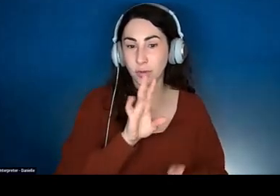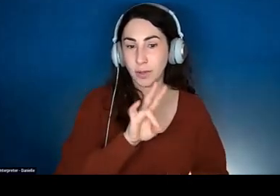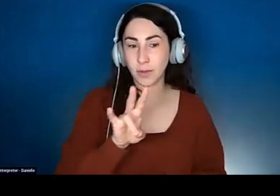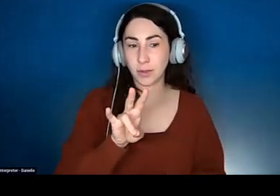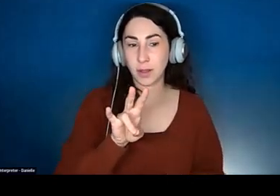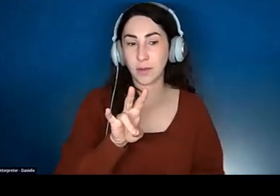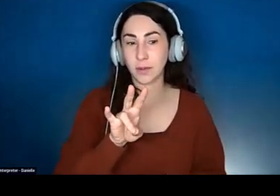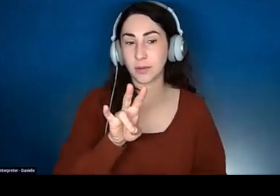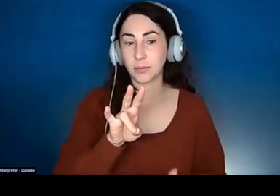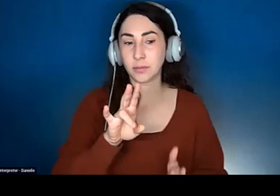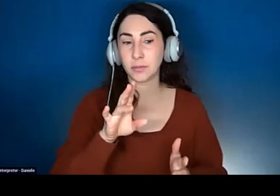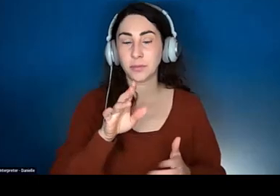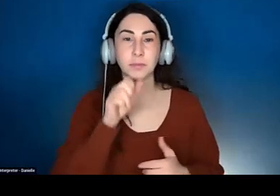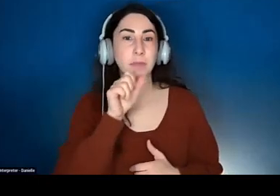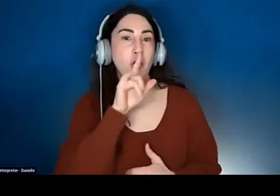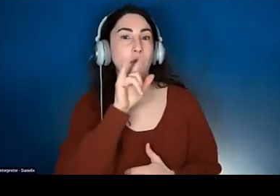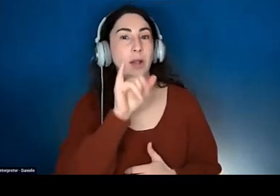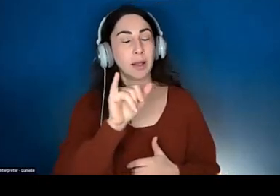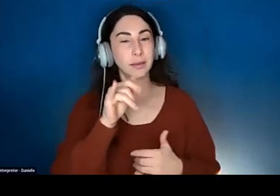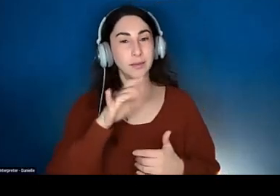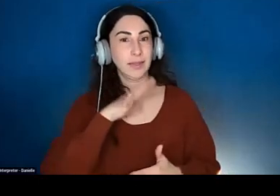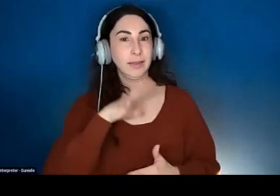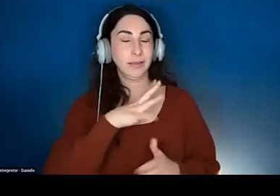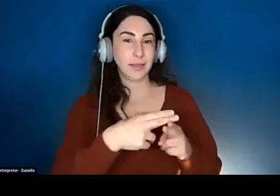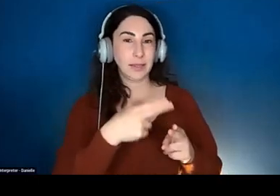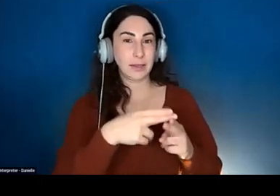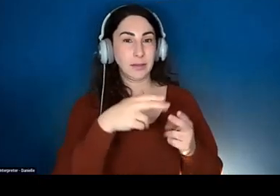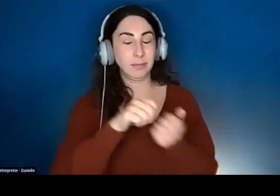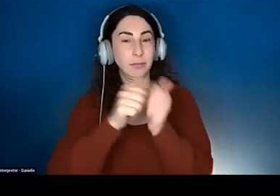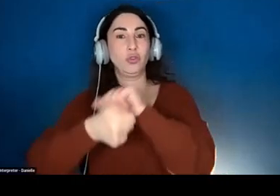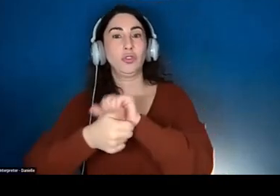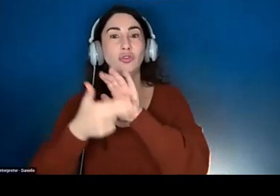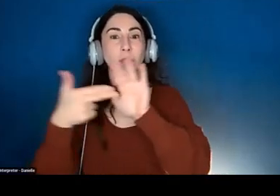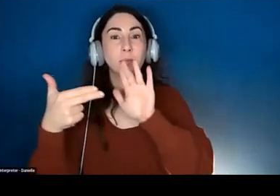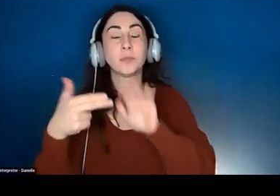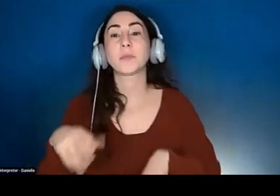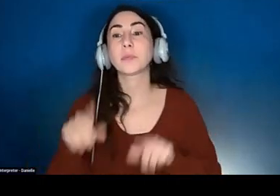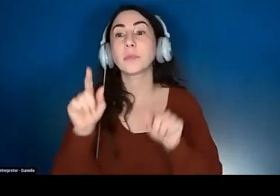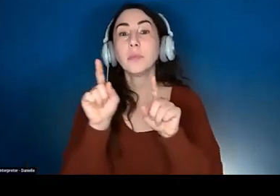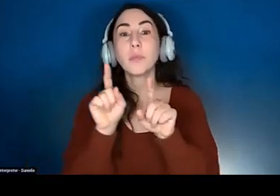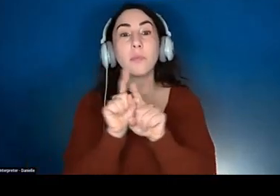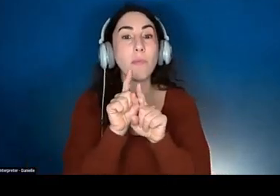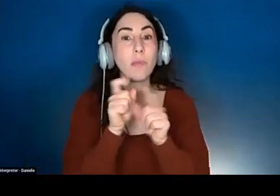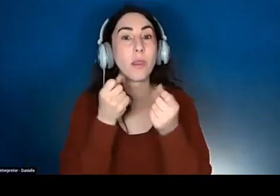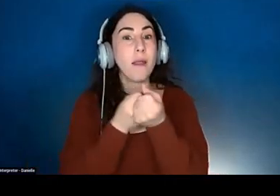But as advocates, continue to work with that and